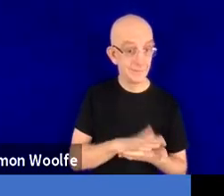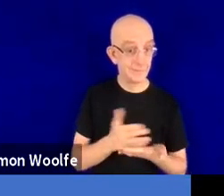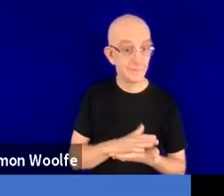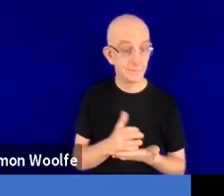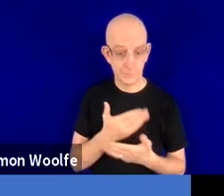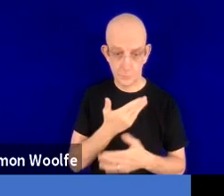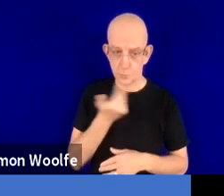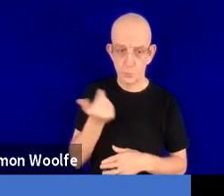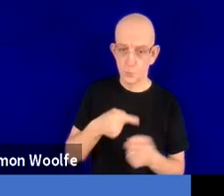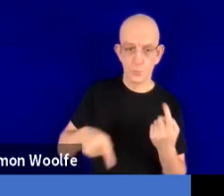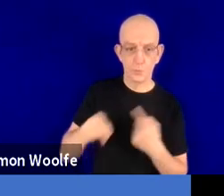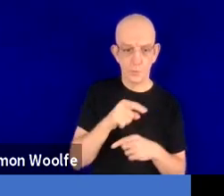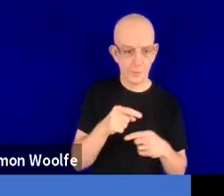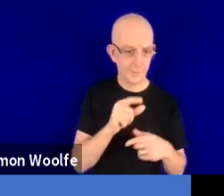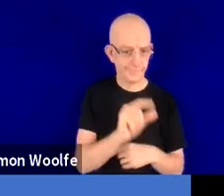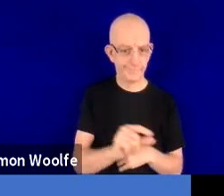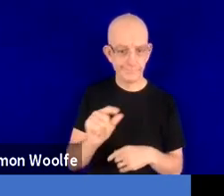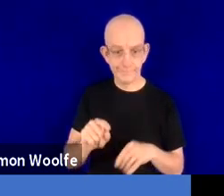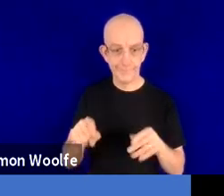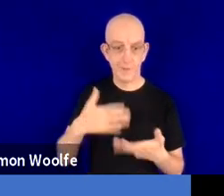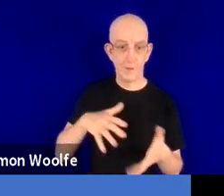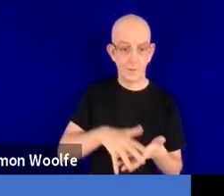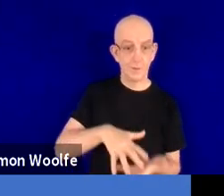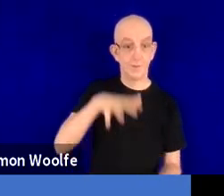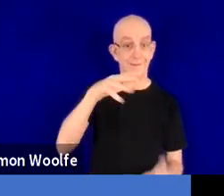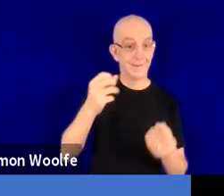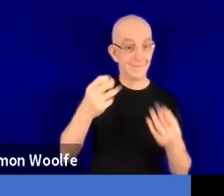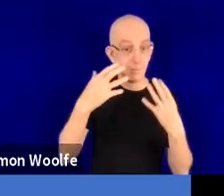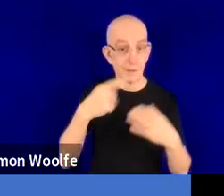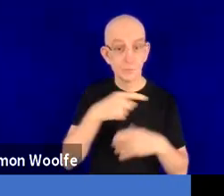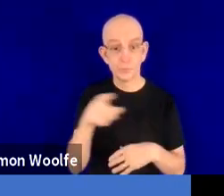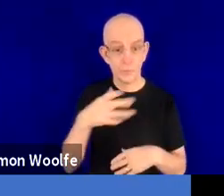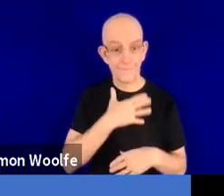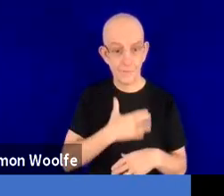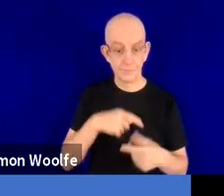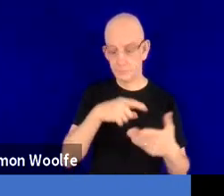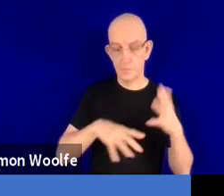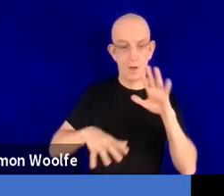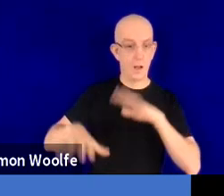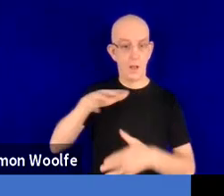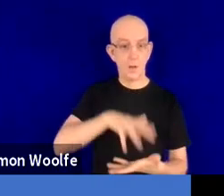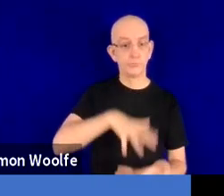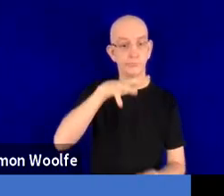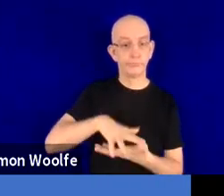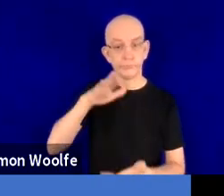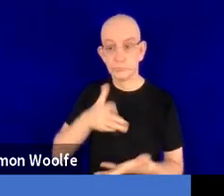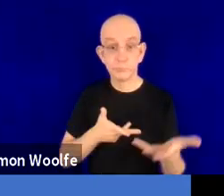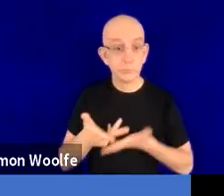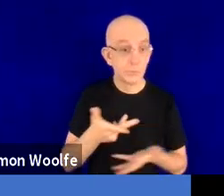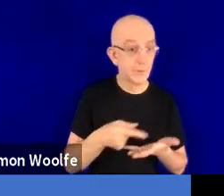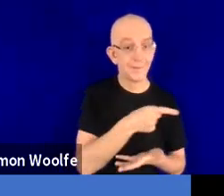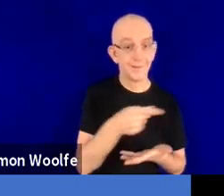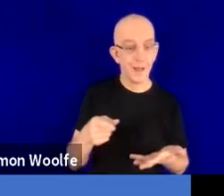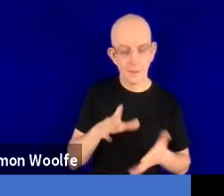So those are elements also. We will come back to that later this year and we have guidance getting prepared on these elements